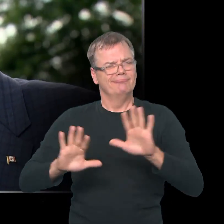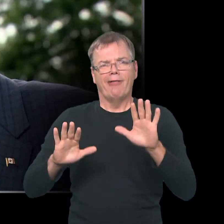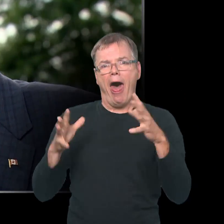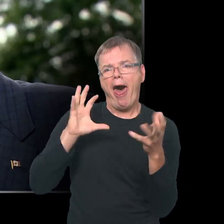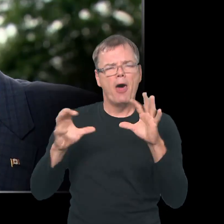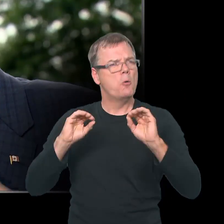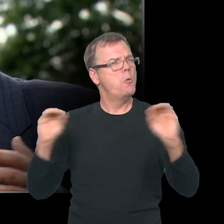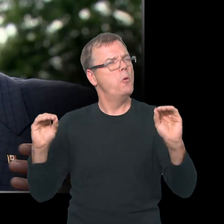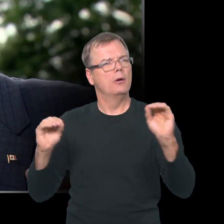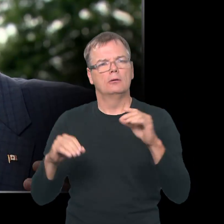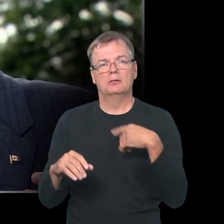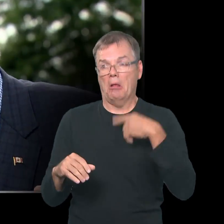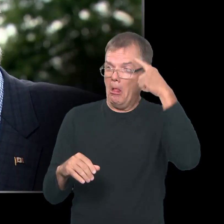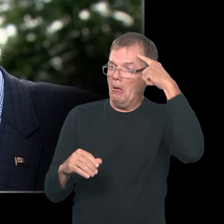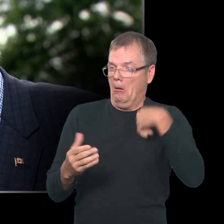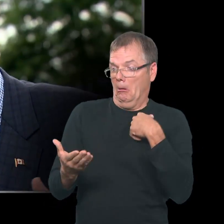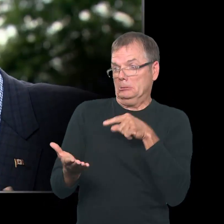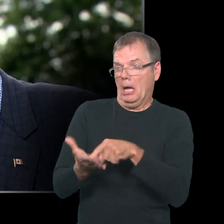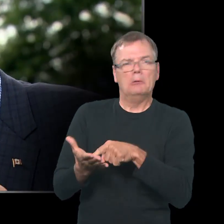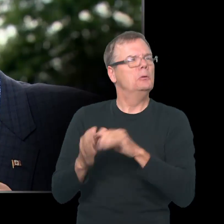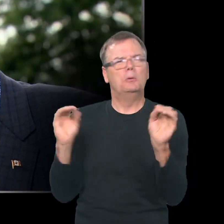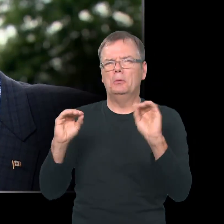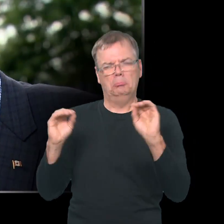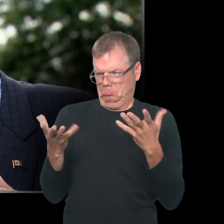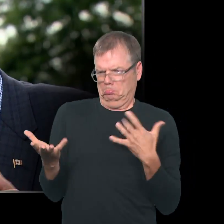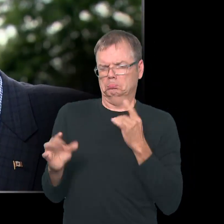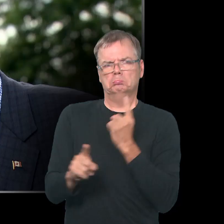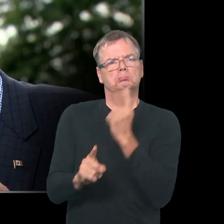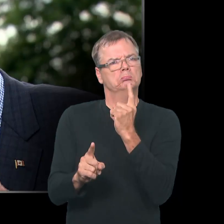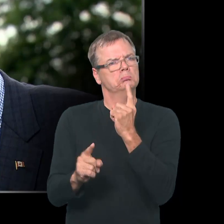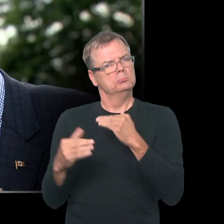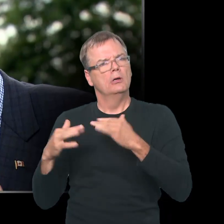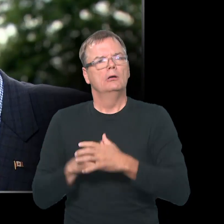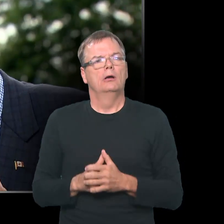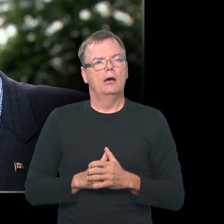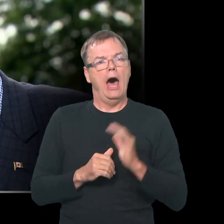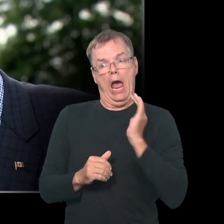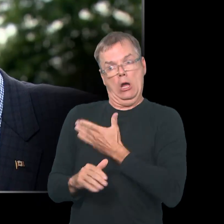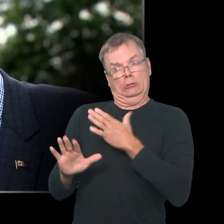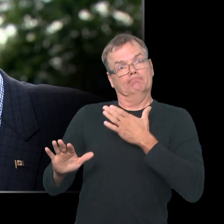our budget is well ahead of where we thought it would be, but we're going to be well within budget.